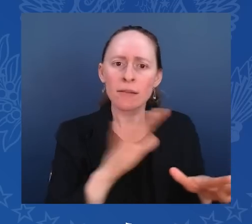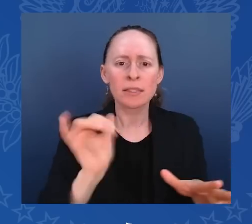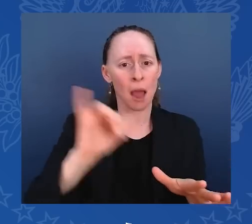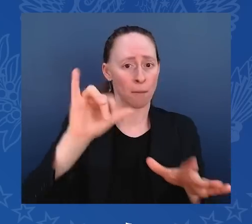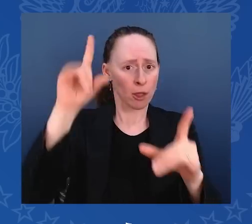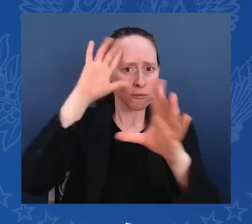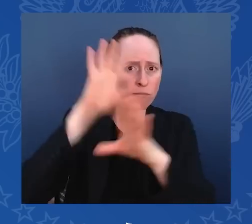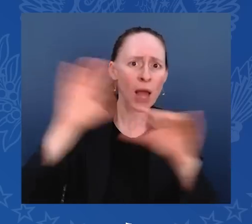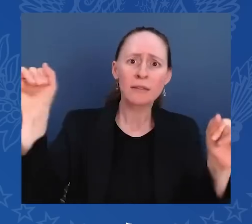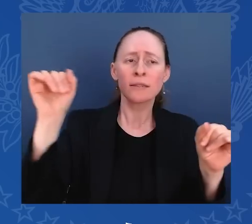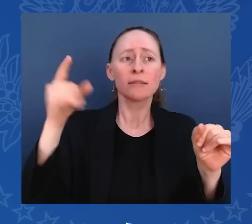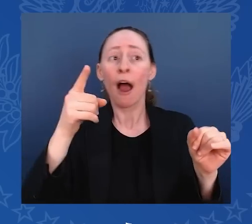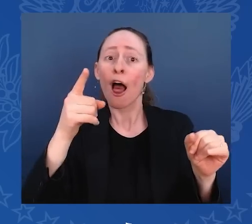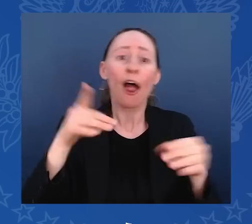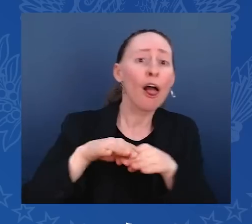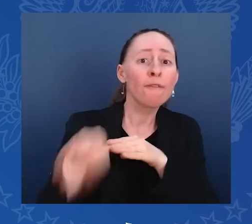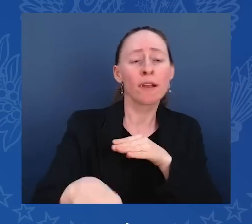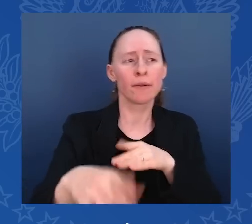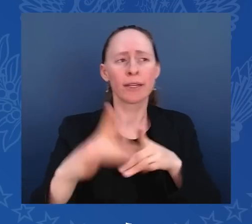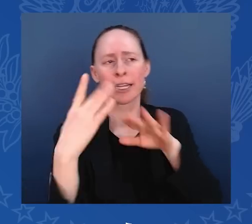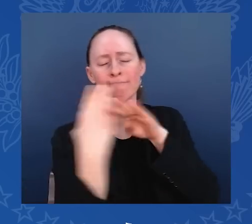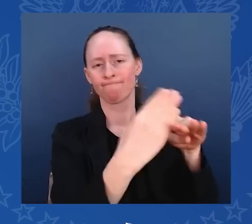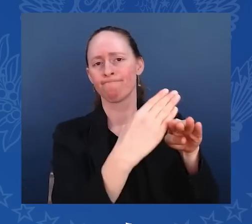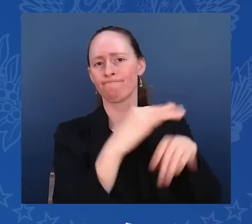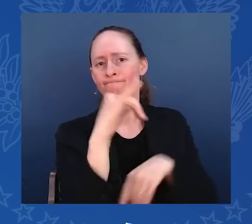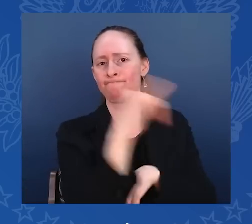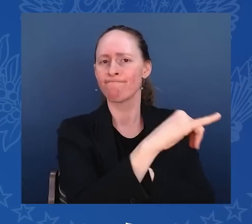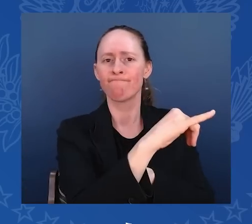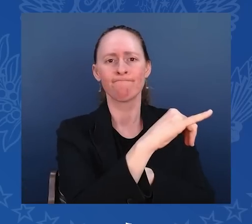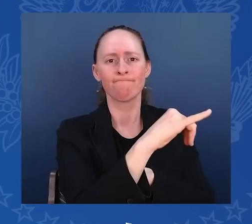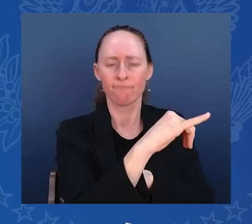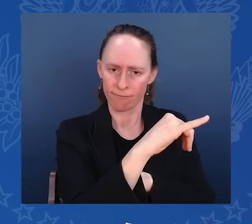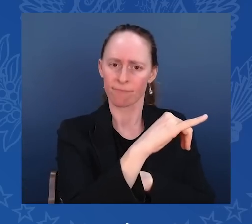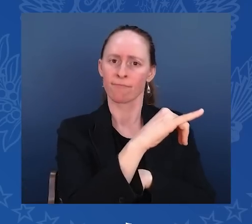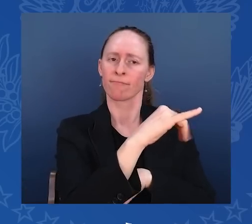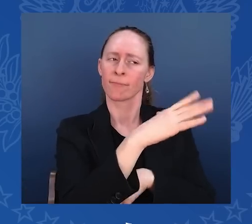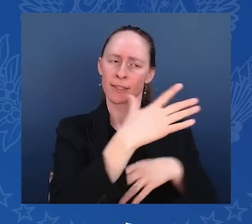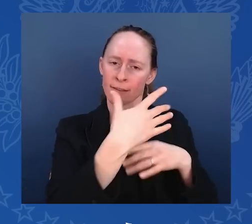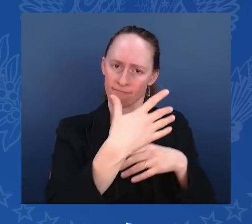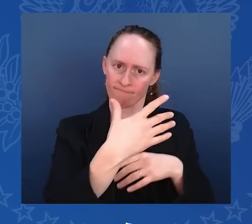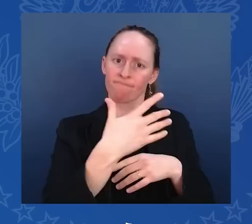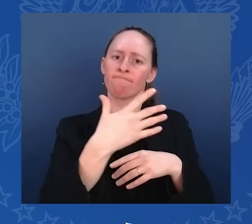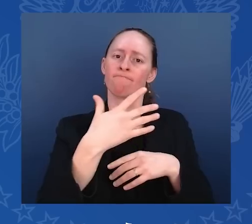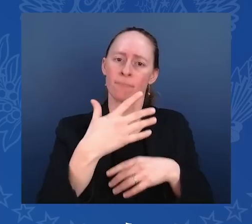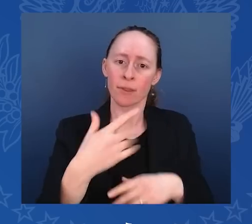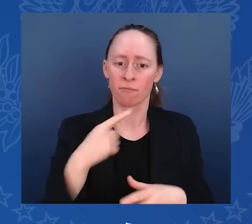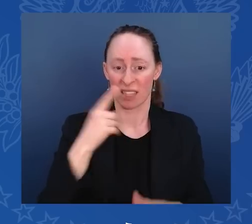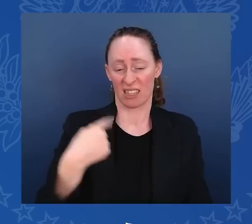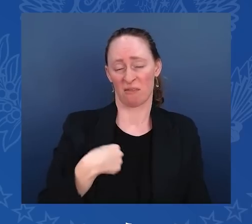that we'll leave for our nation as it relates to judges. And I'm proud of the men and women who stepped forward